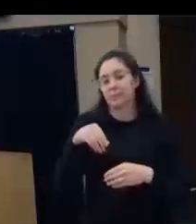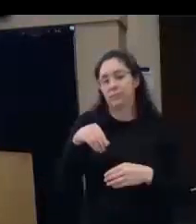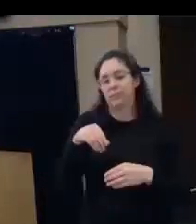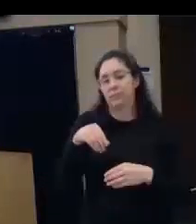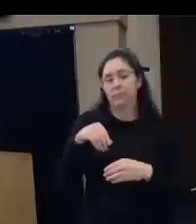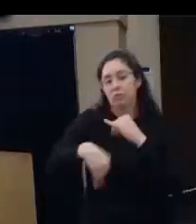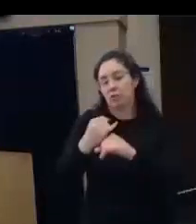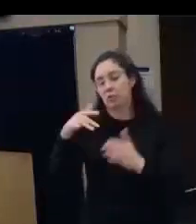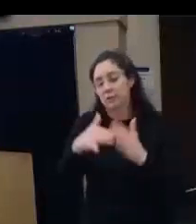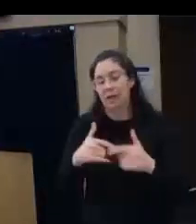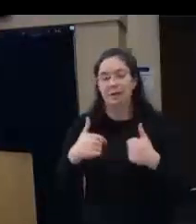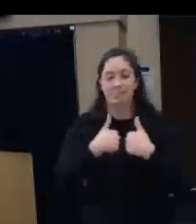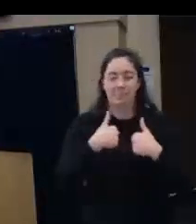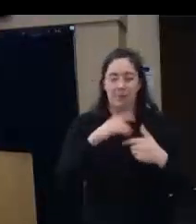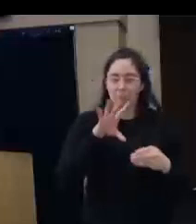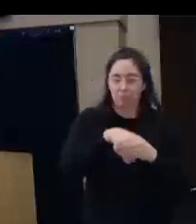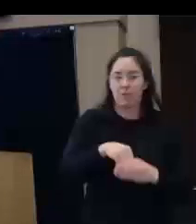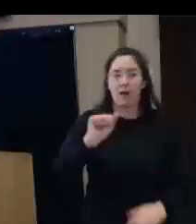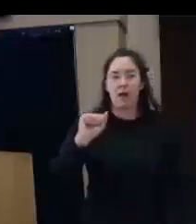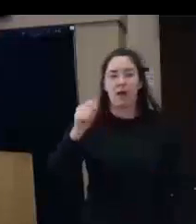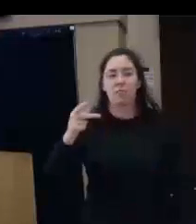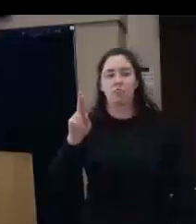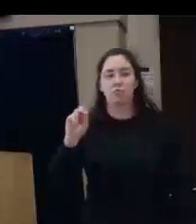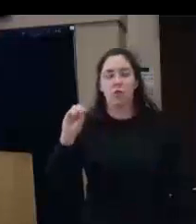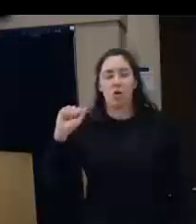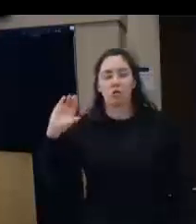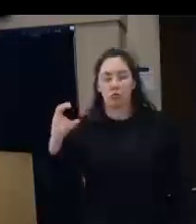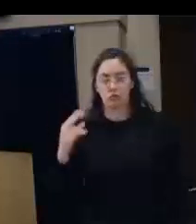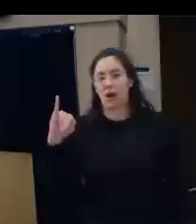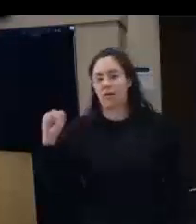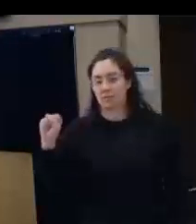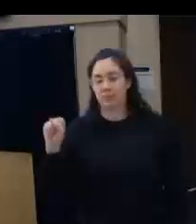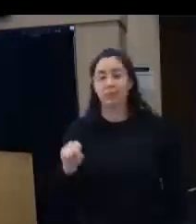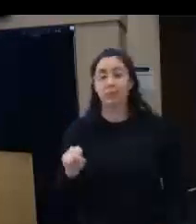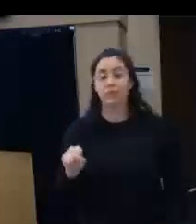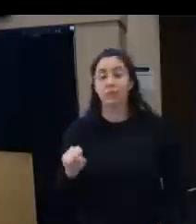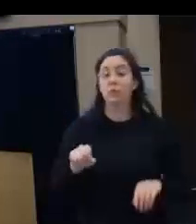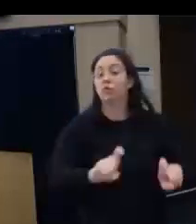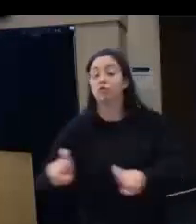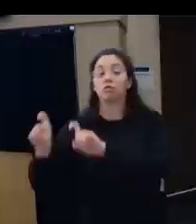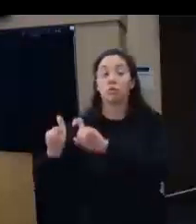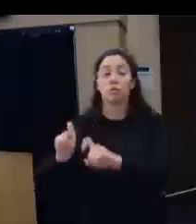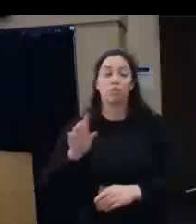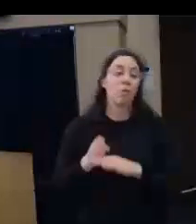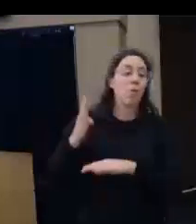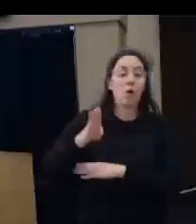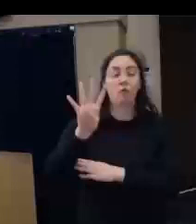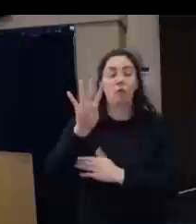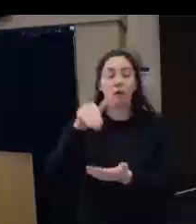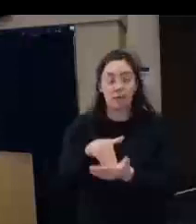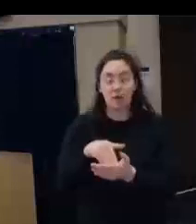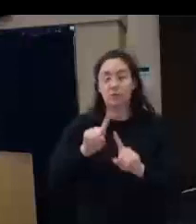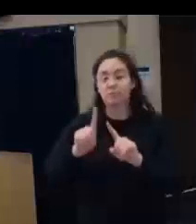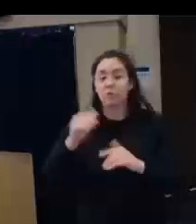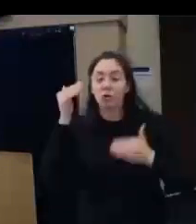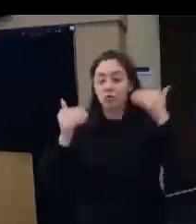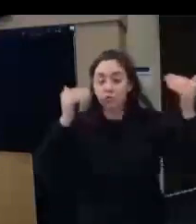the study title but we'll call it a prois and we surveyed over 4,000 ACD patients in 16 24 centers